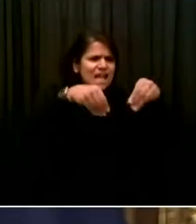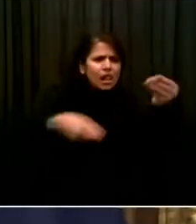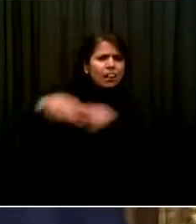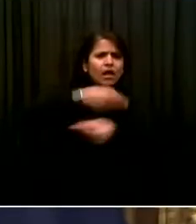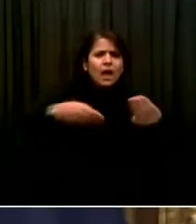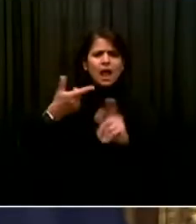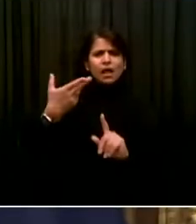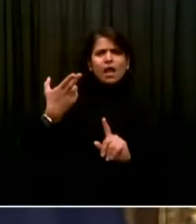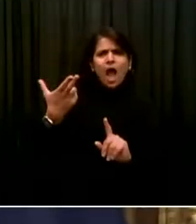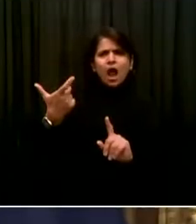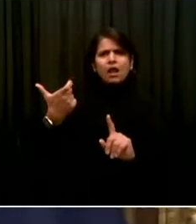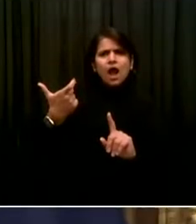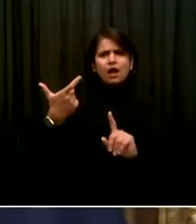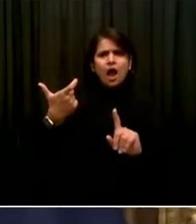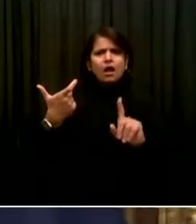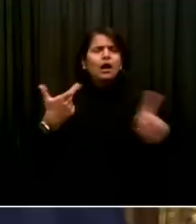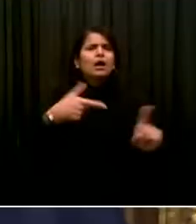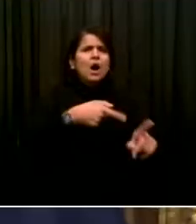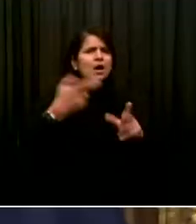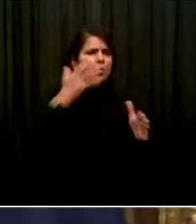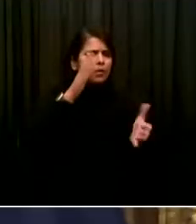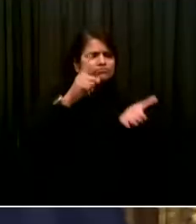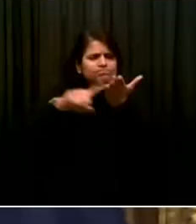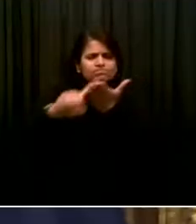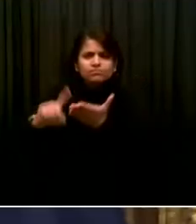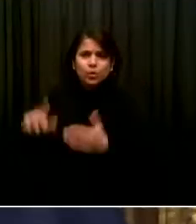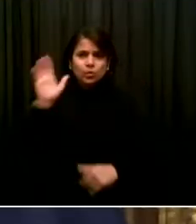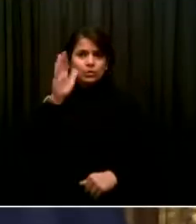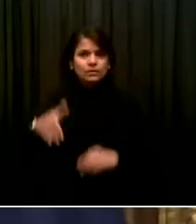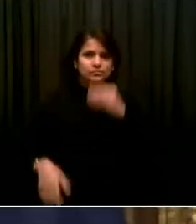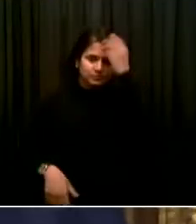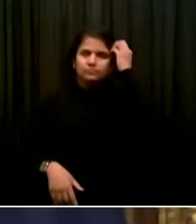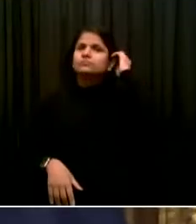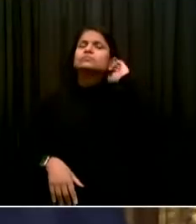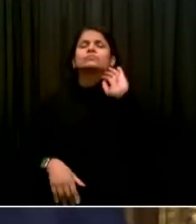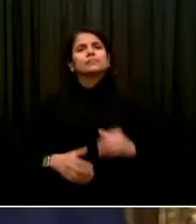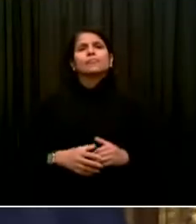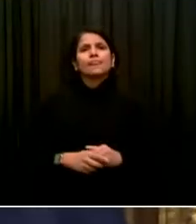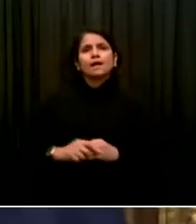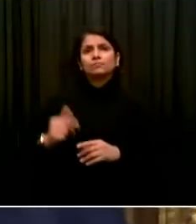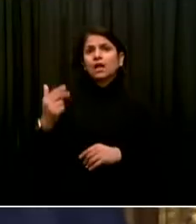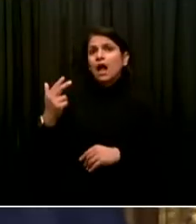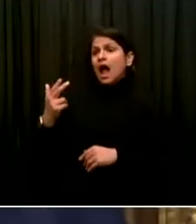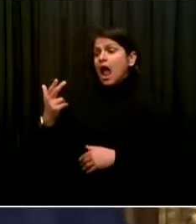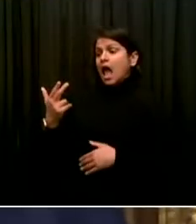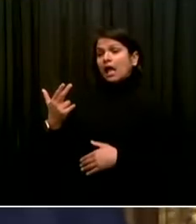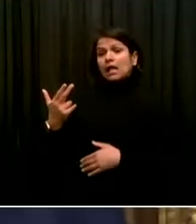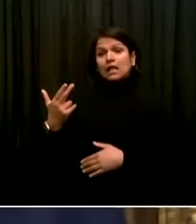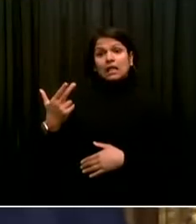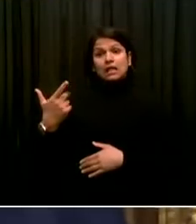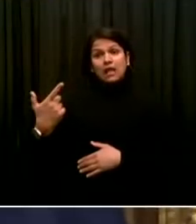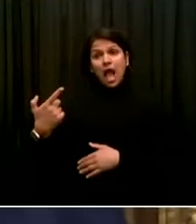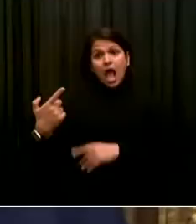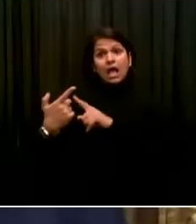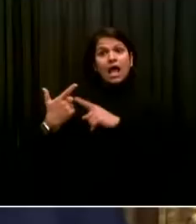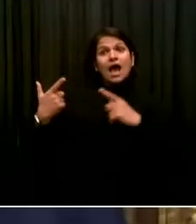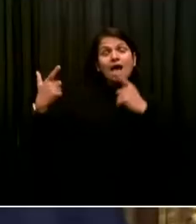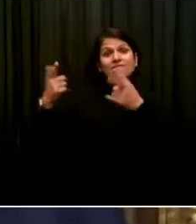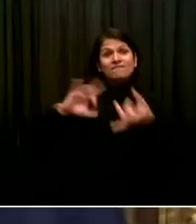BILUNGDI ACSES AGAINST GUN SELLERS AND WEAPONS TRAFFICKERS AND WE CONTINUE THE